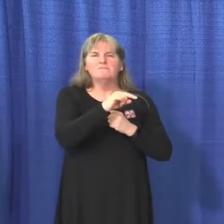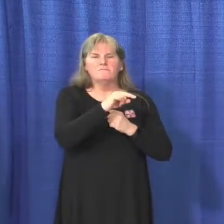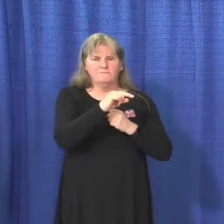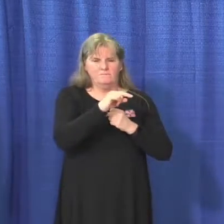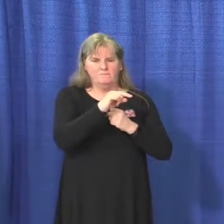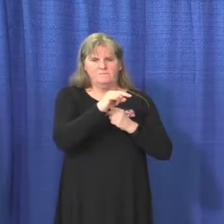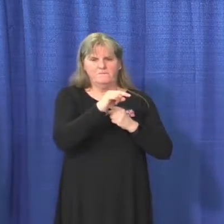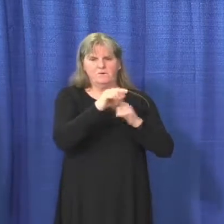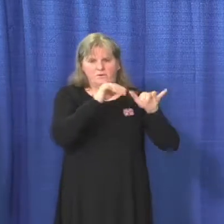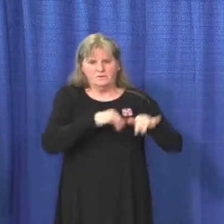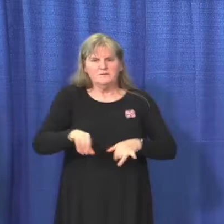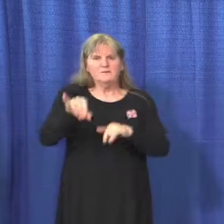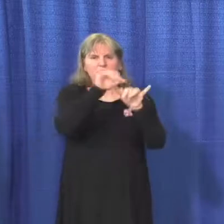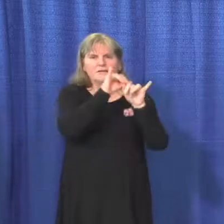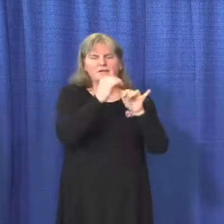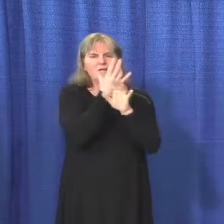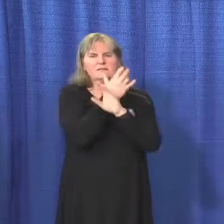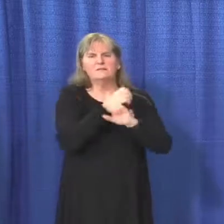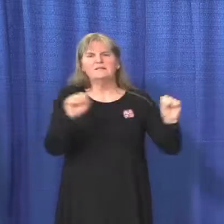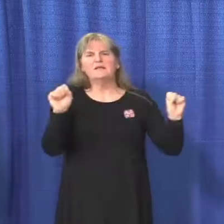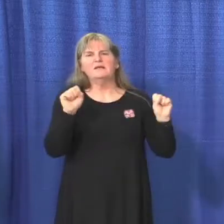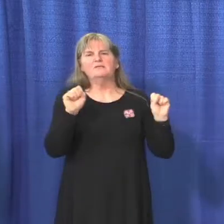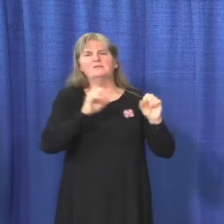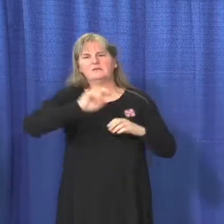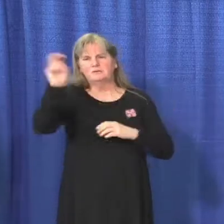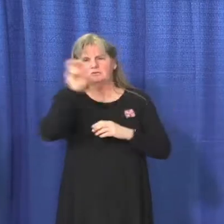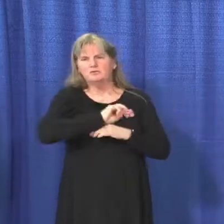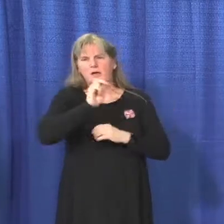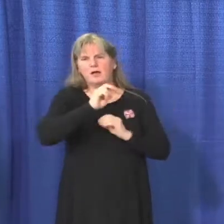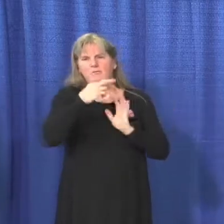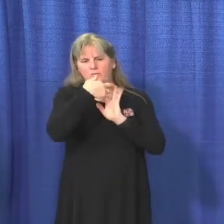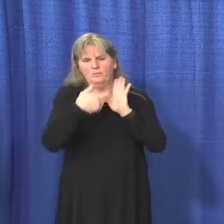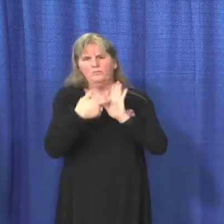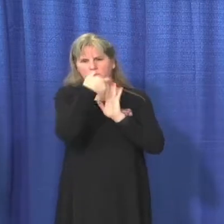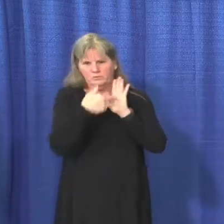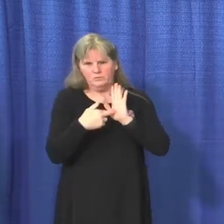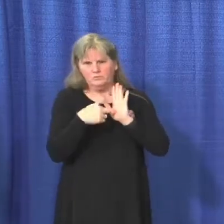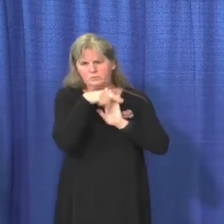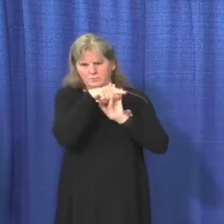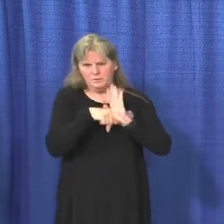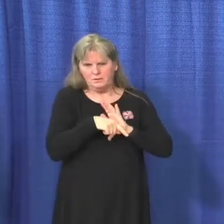protocols. For the protection of visitors and residents.